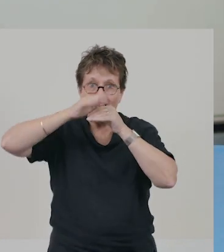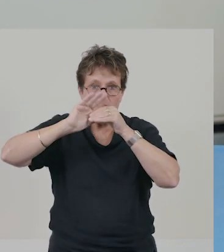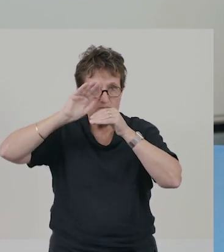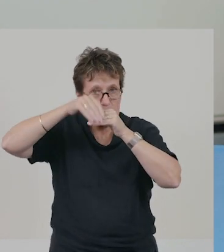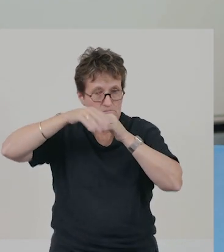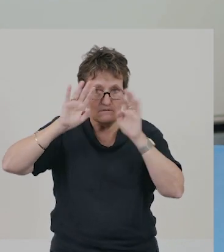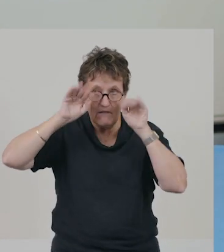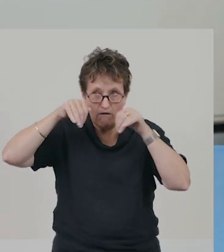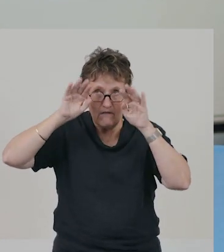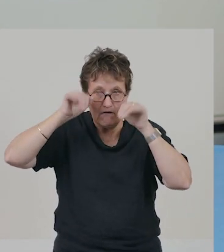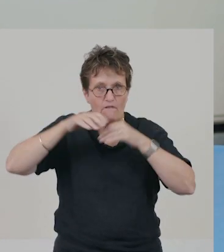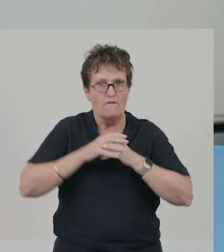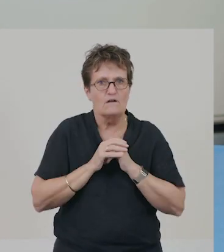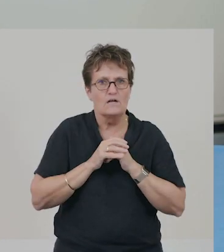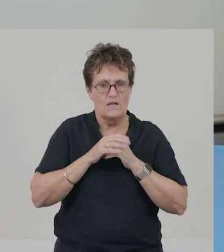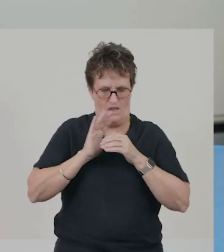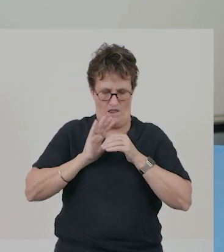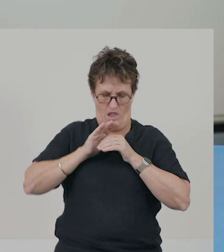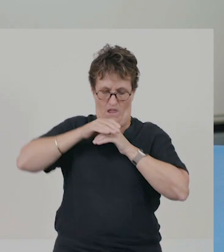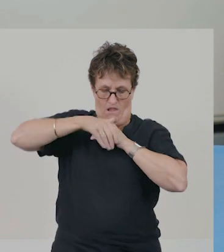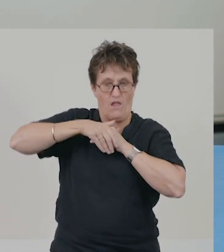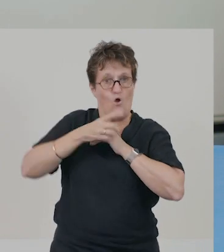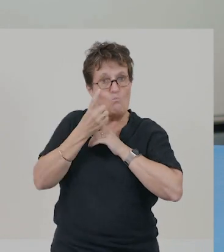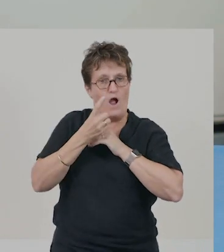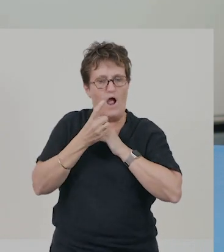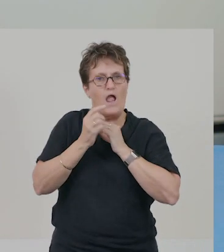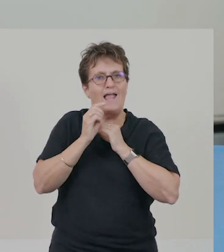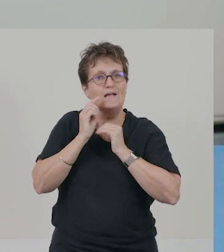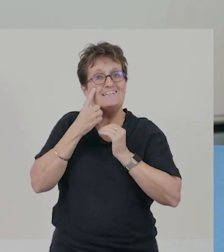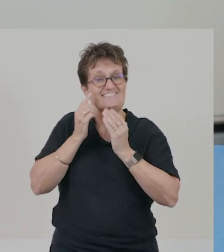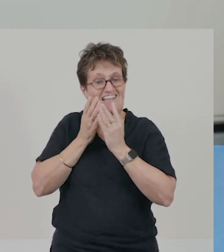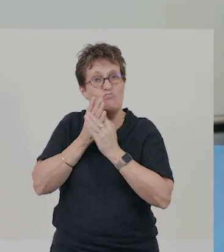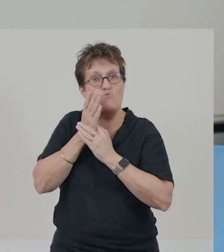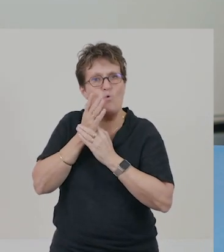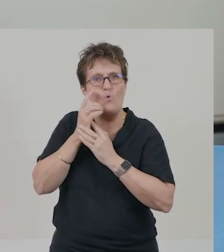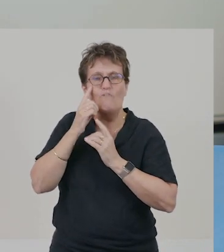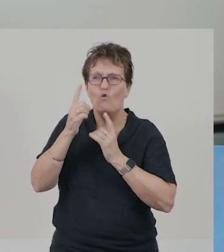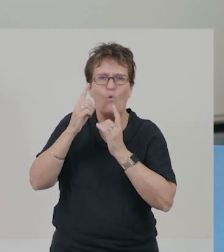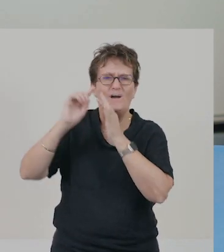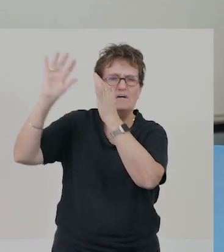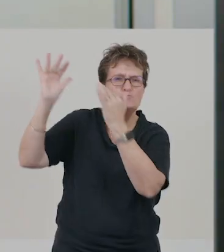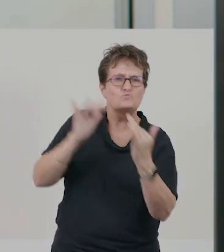The inner eyelid is clear, so it not only keeps sand out, it allows them to see in a sandstorm.